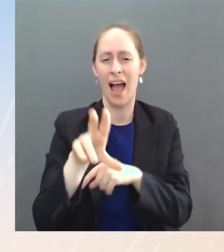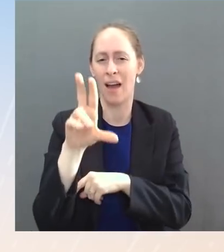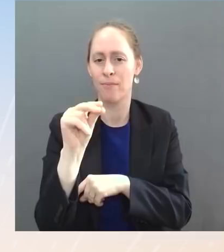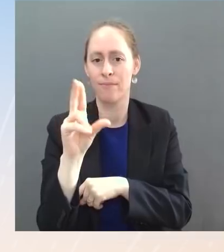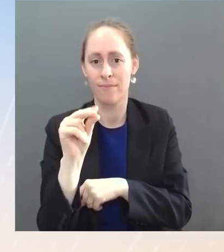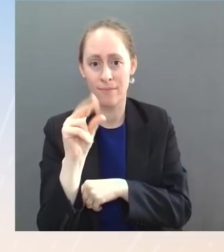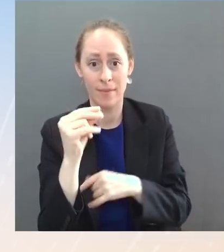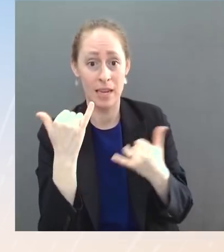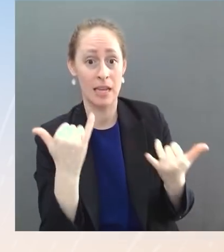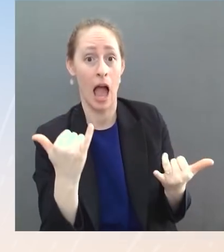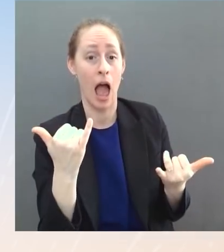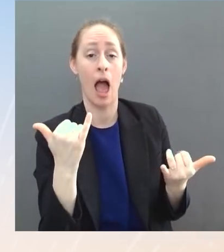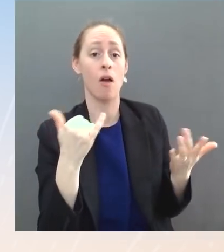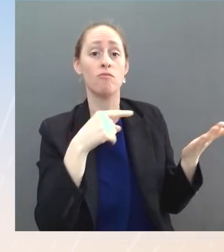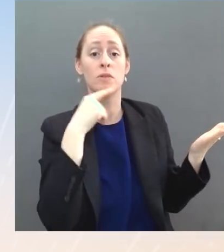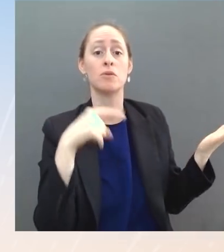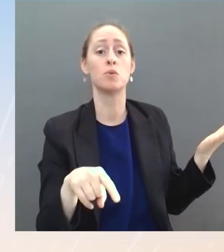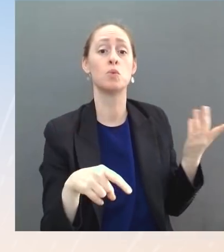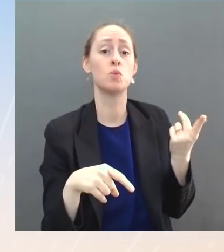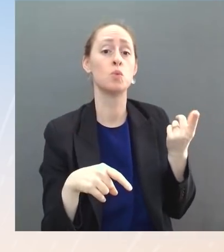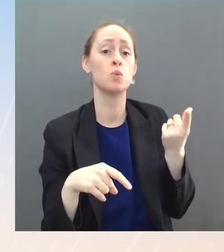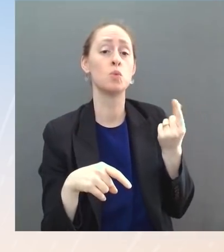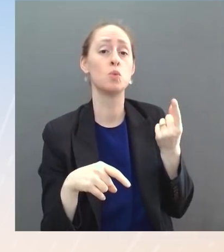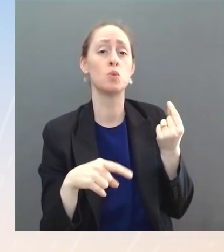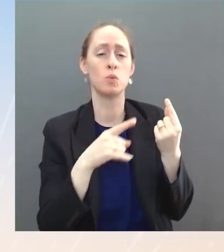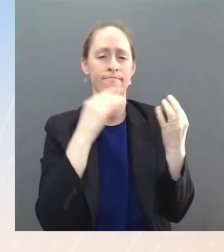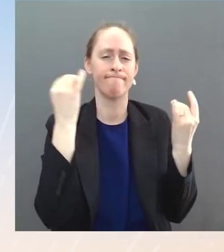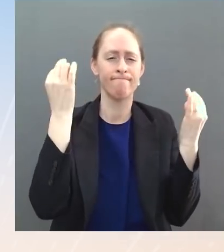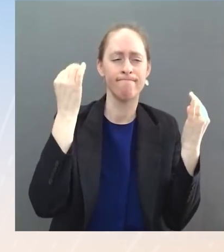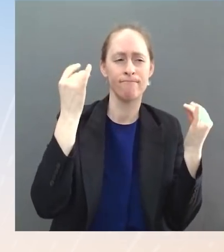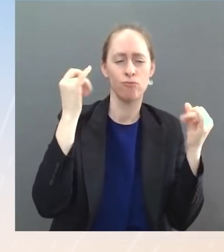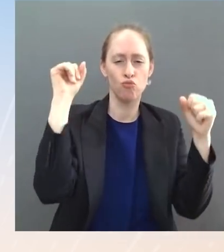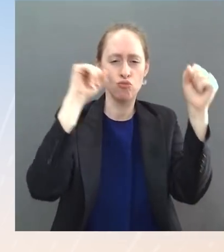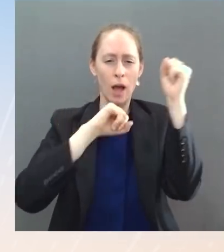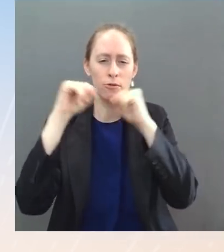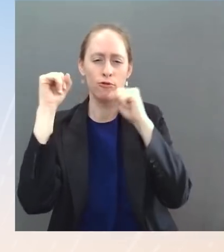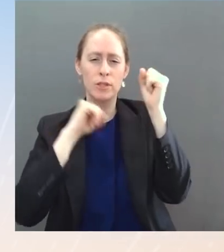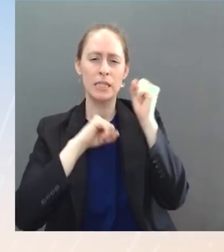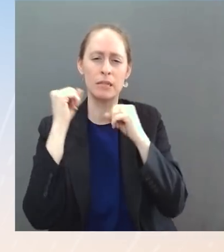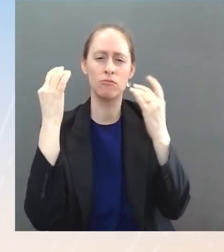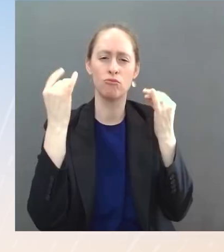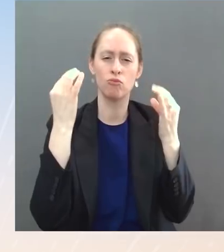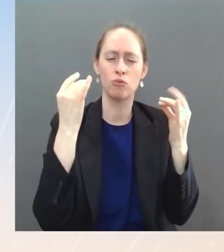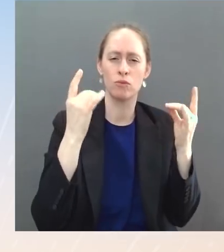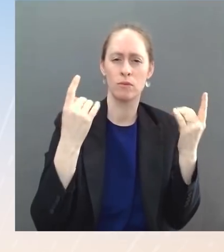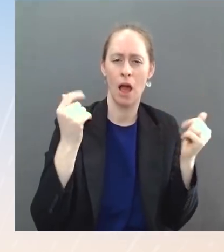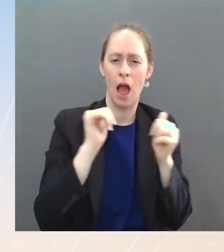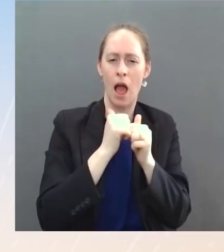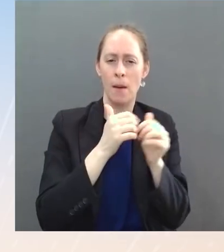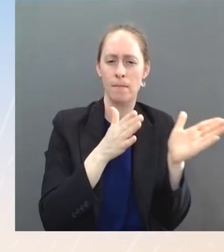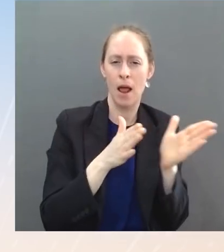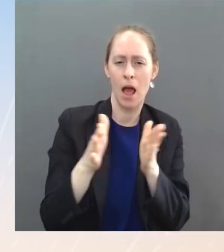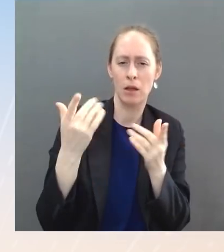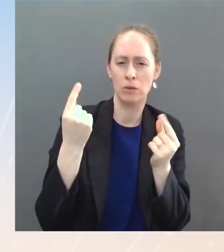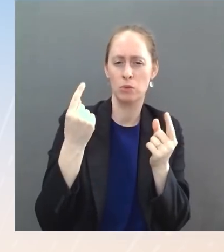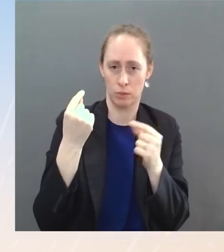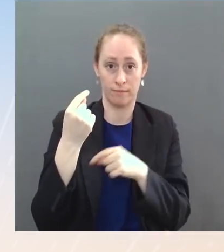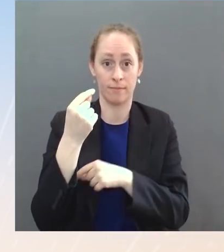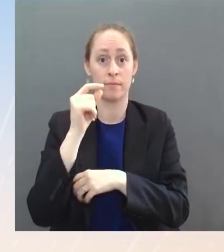to concentrate its offensive operations in eastern and parts of southern Ukraine, rather than target most of the territory.